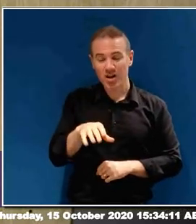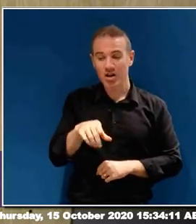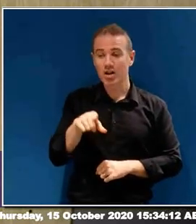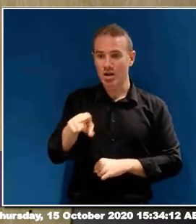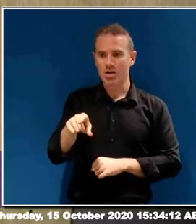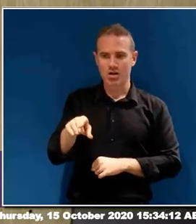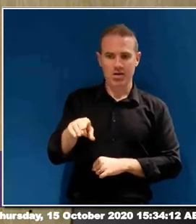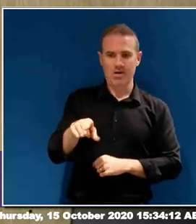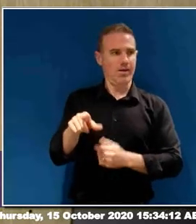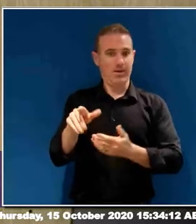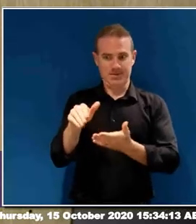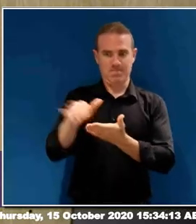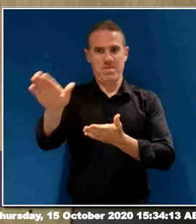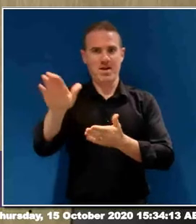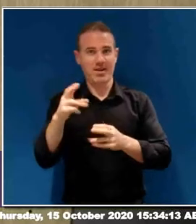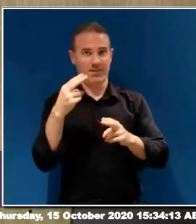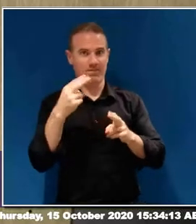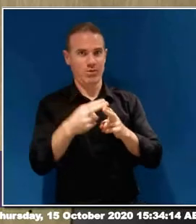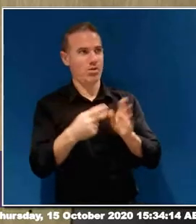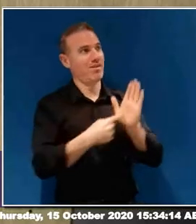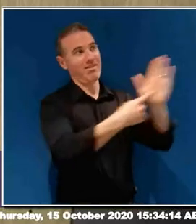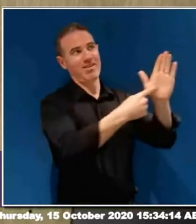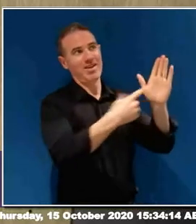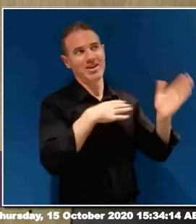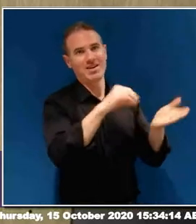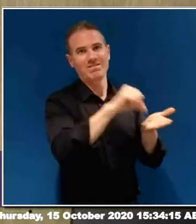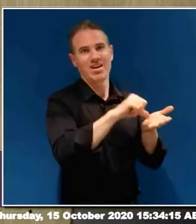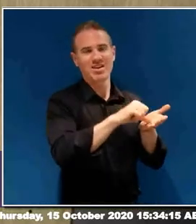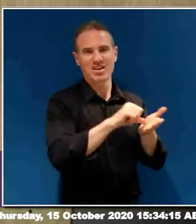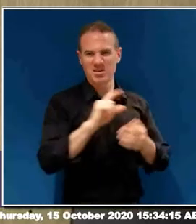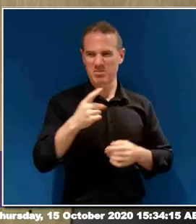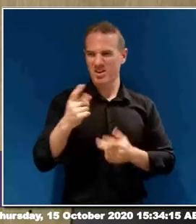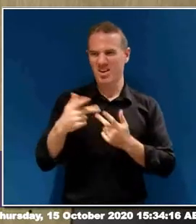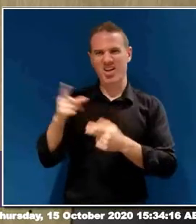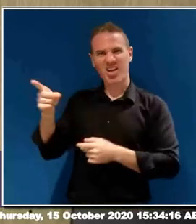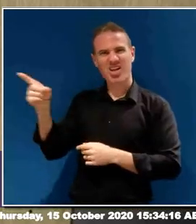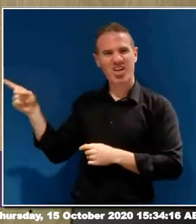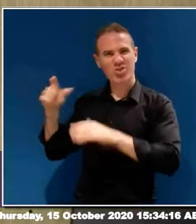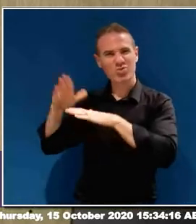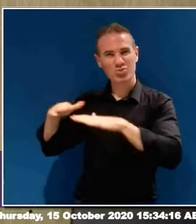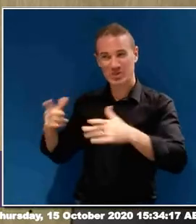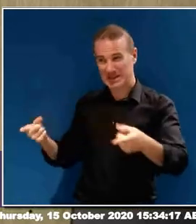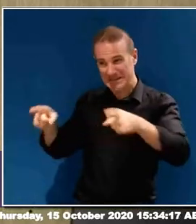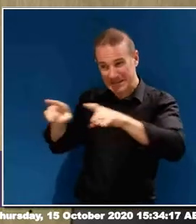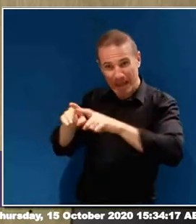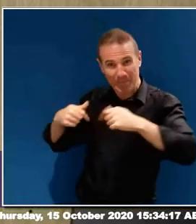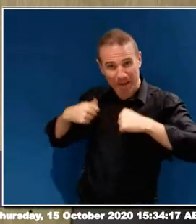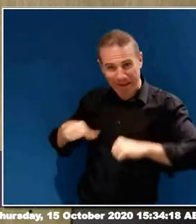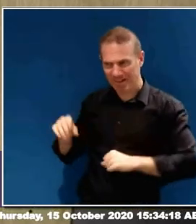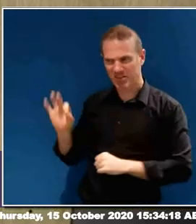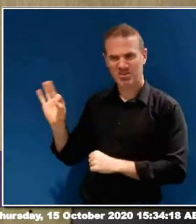It also becomes a long-term problem because there are other strategies that